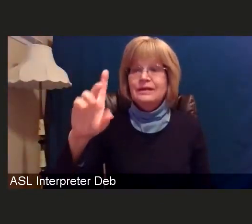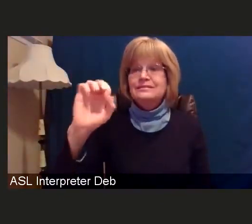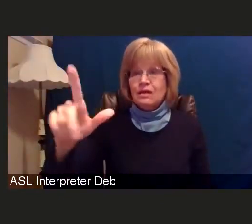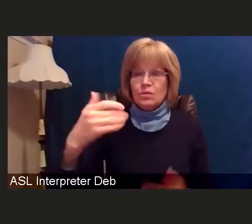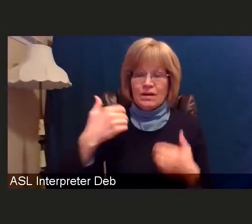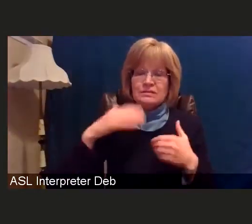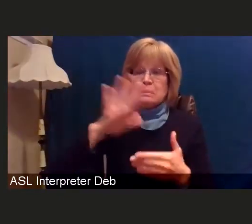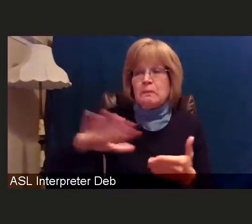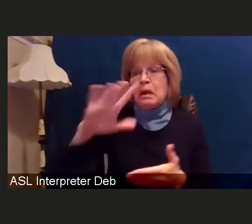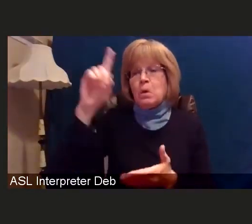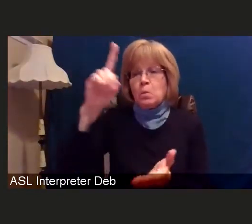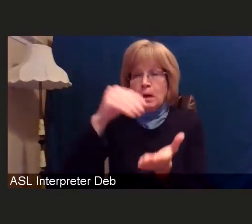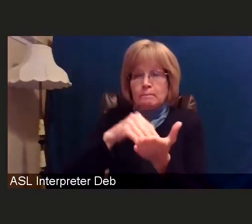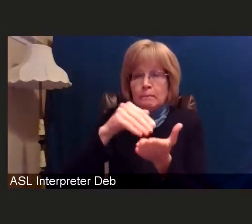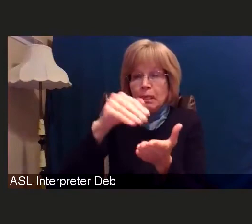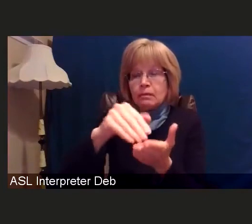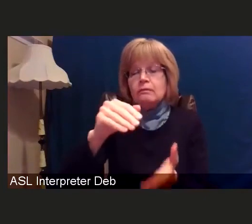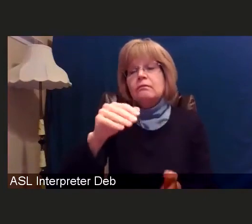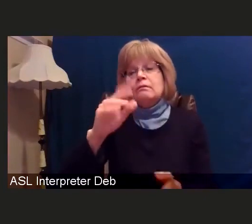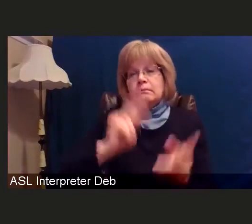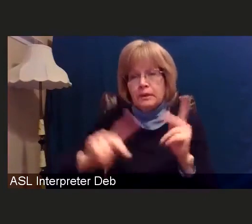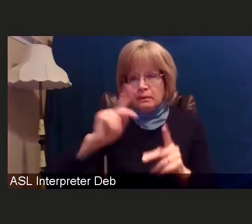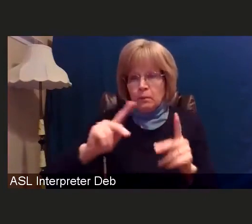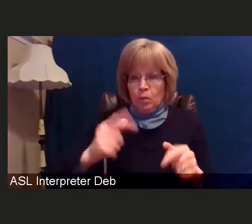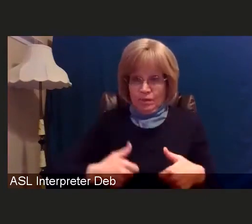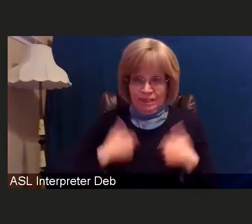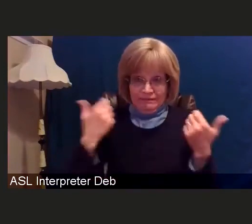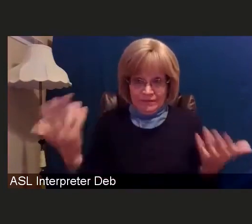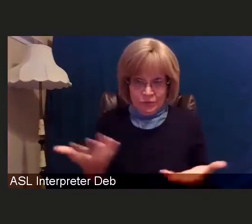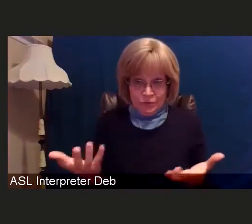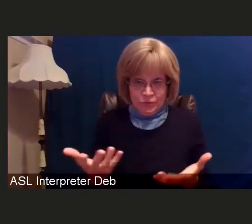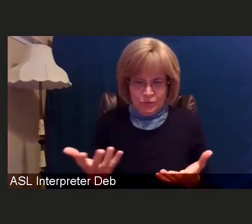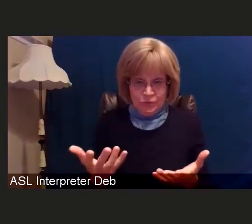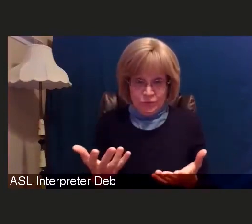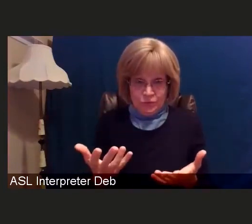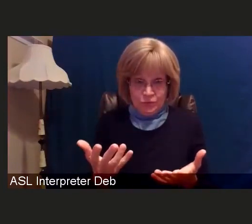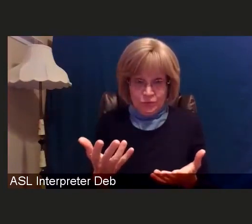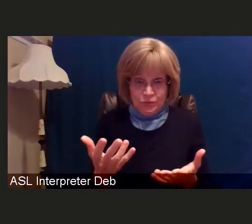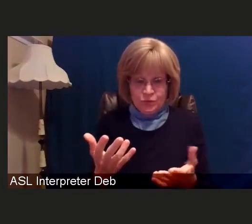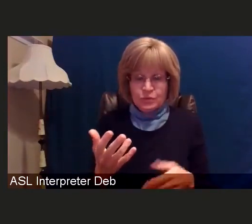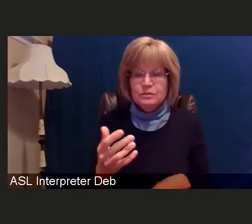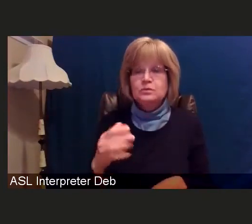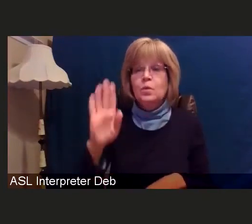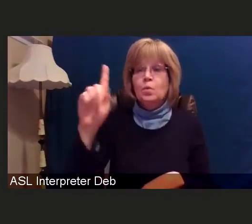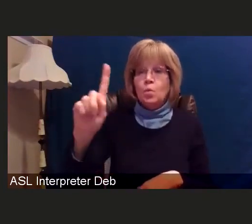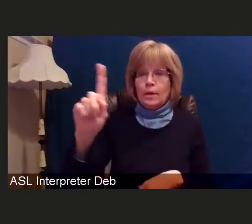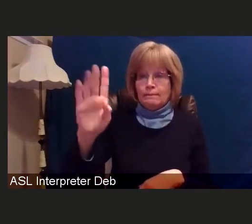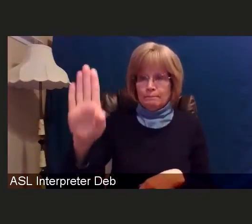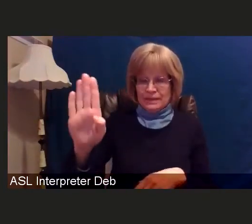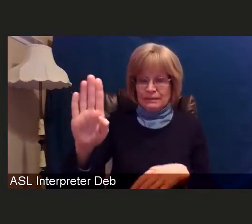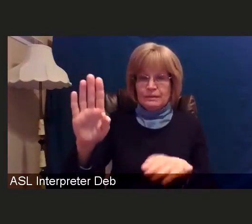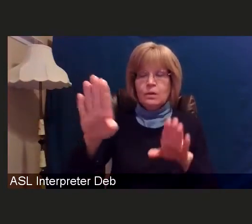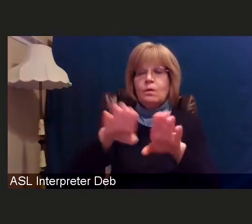who are considered residents within our State. So that opened up approximately 200,000 individuals